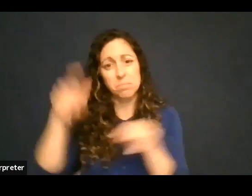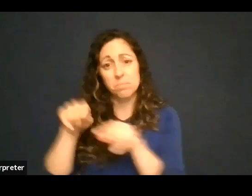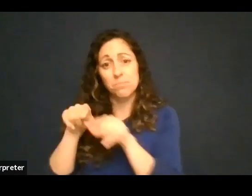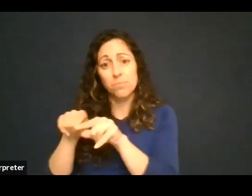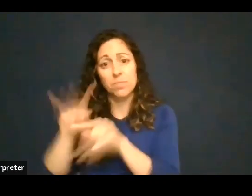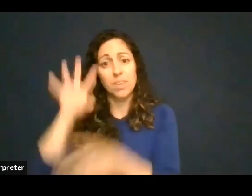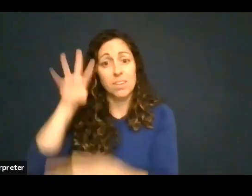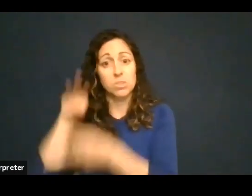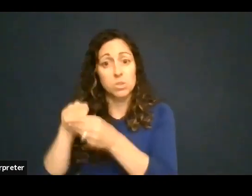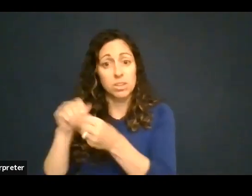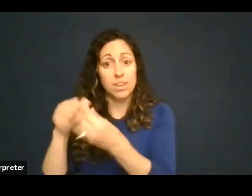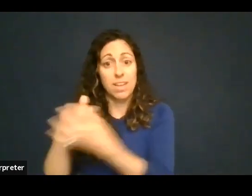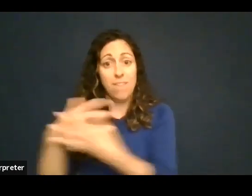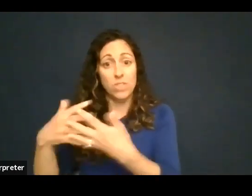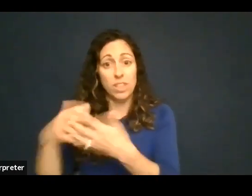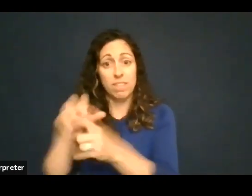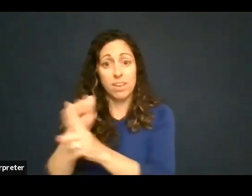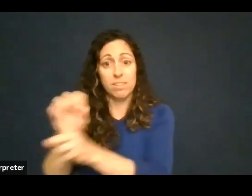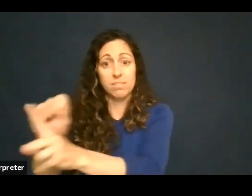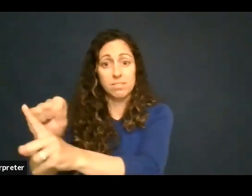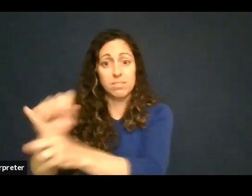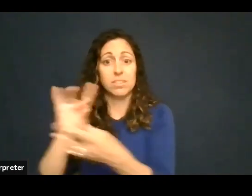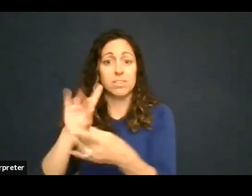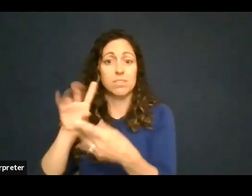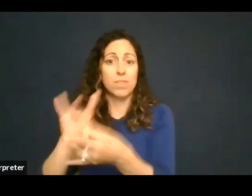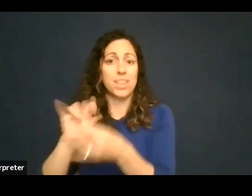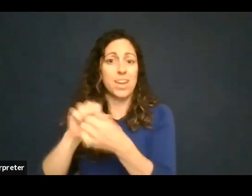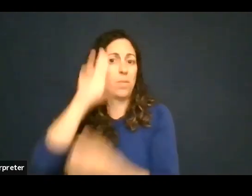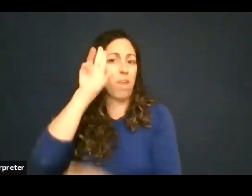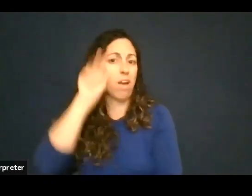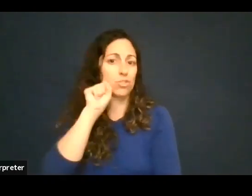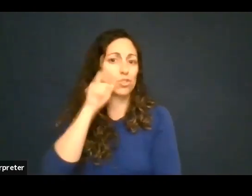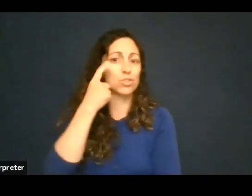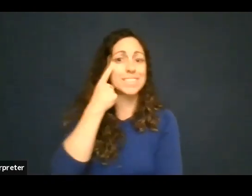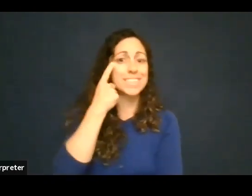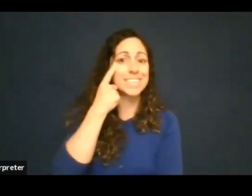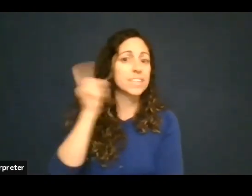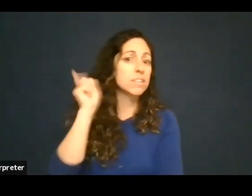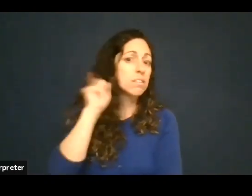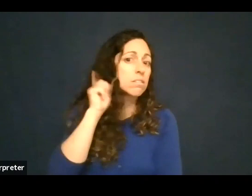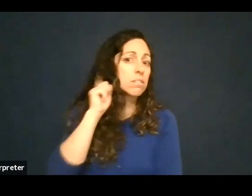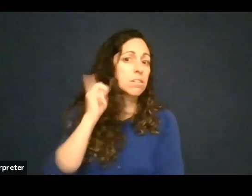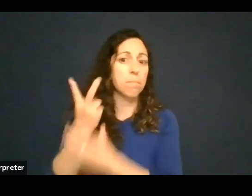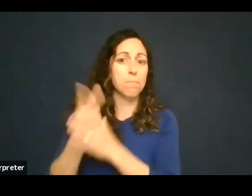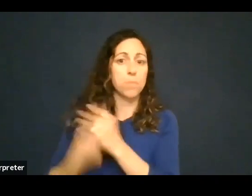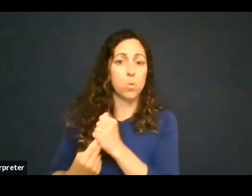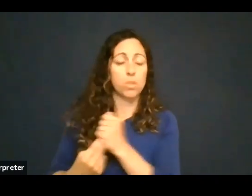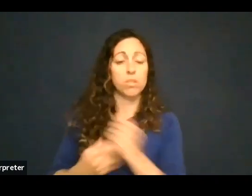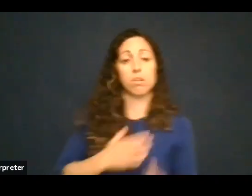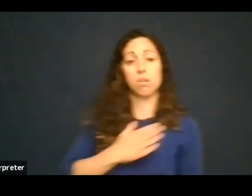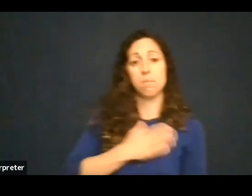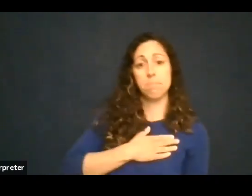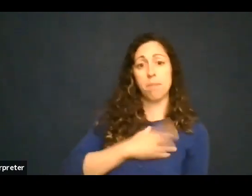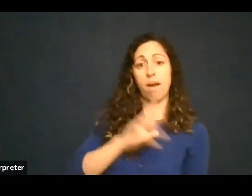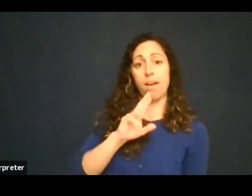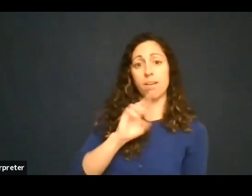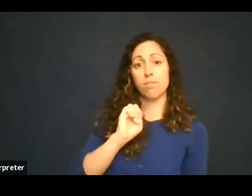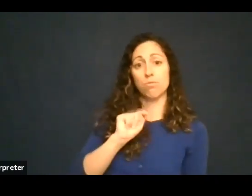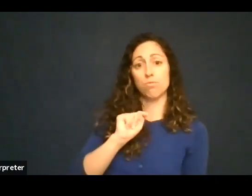both the hearing and the retinal defects, whereas My Retina Tracker is very much focused just on the retinal issues.